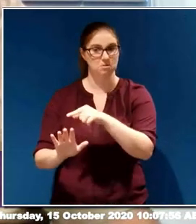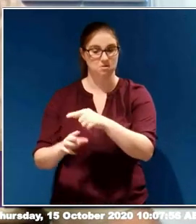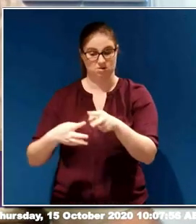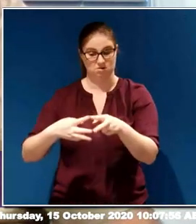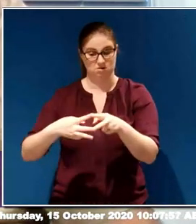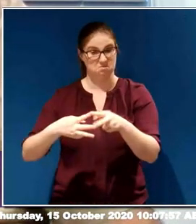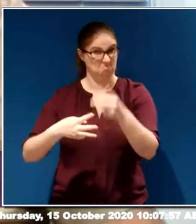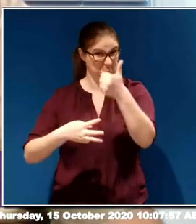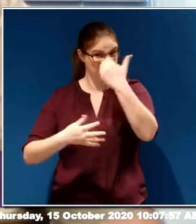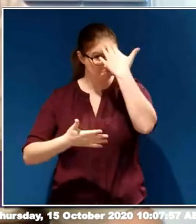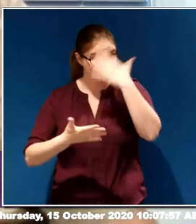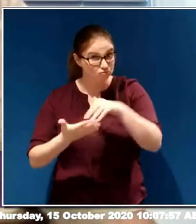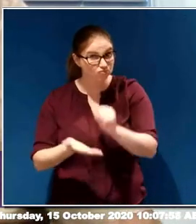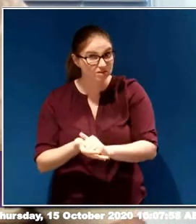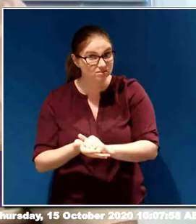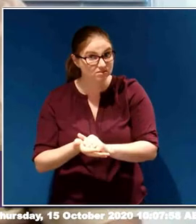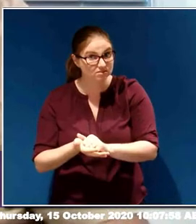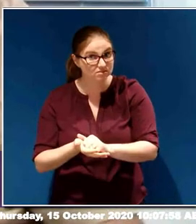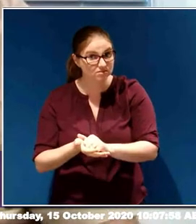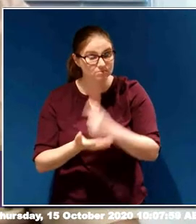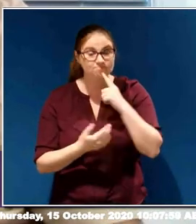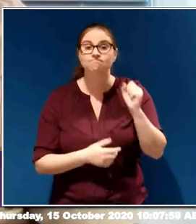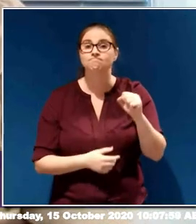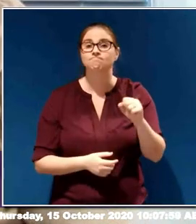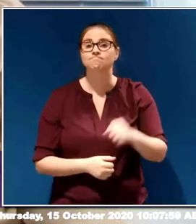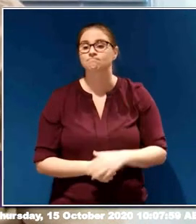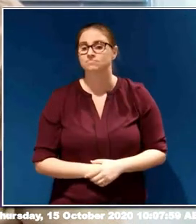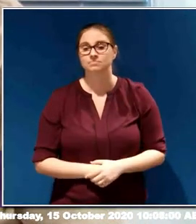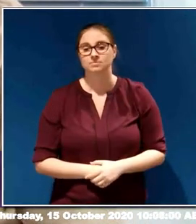Yes. Sports, just normal kids.